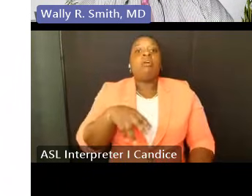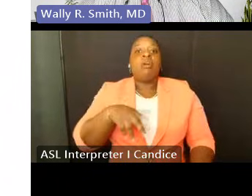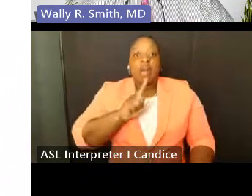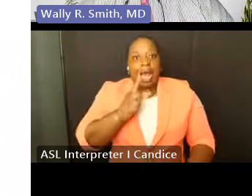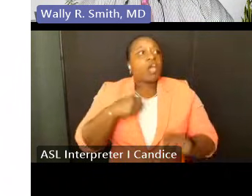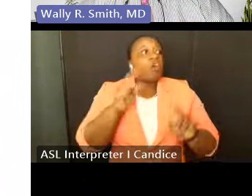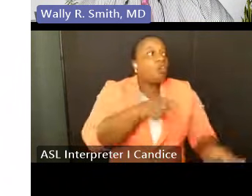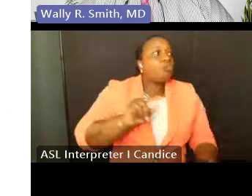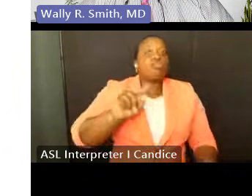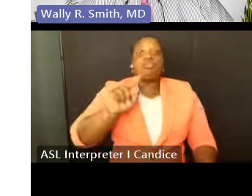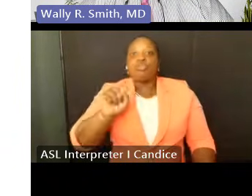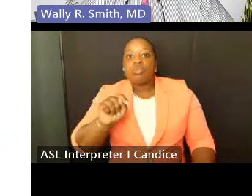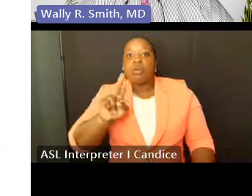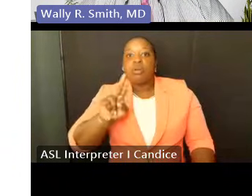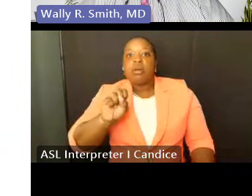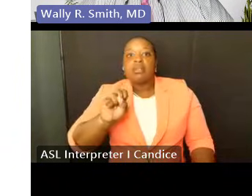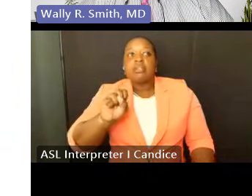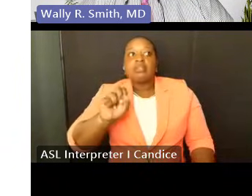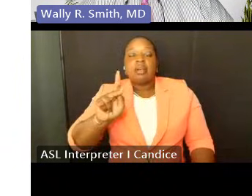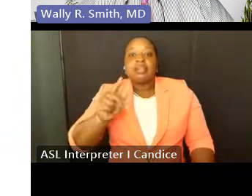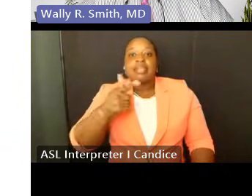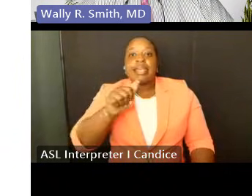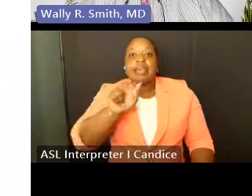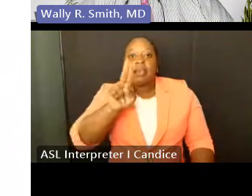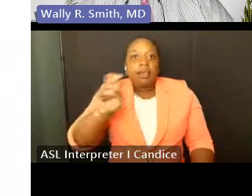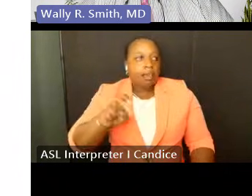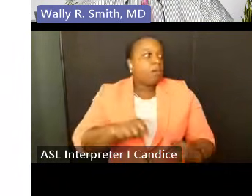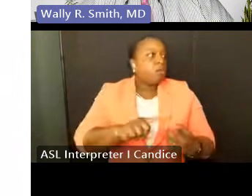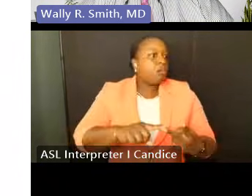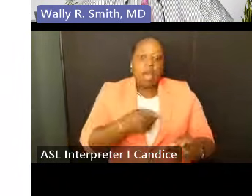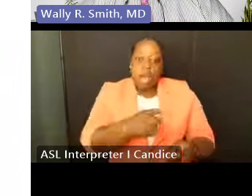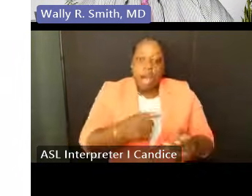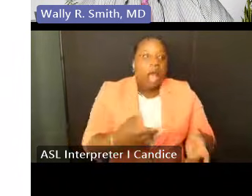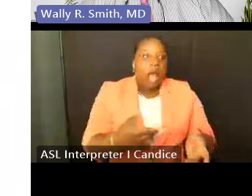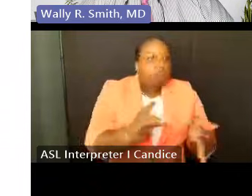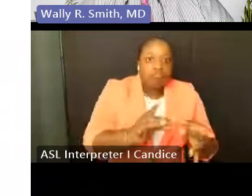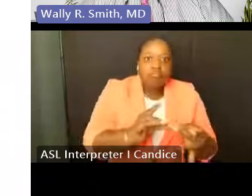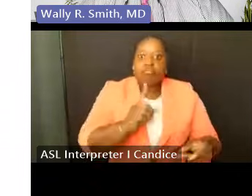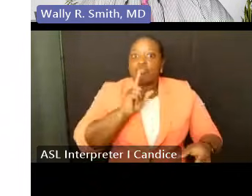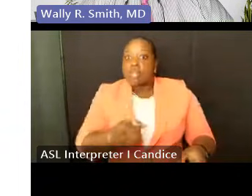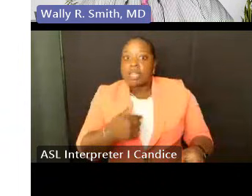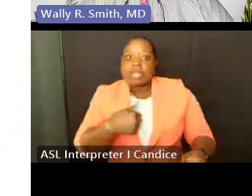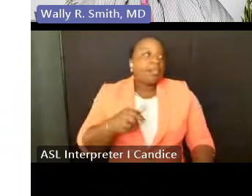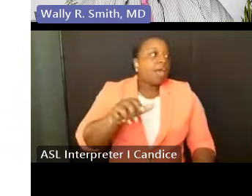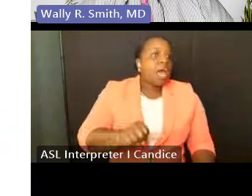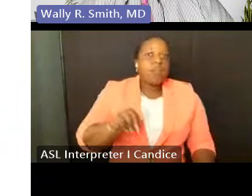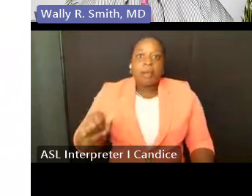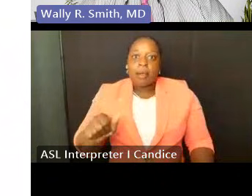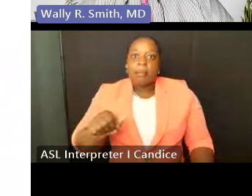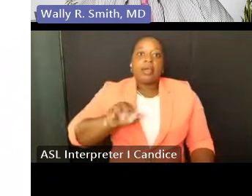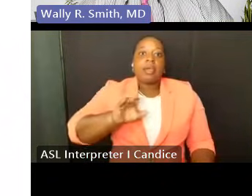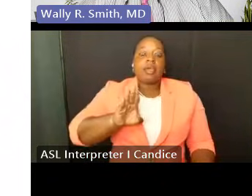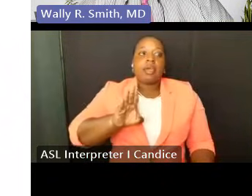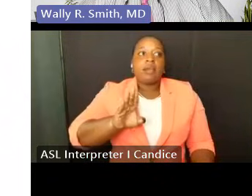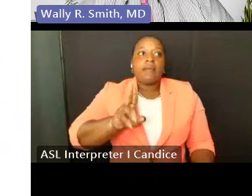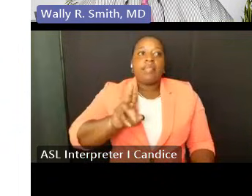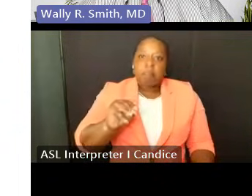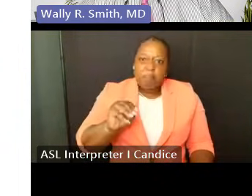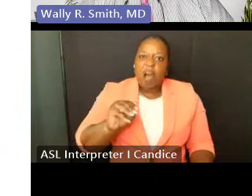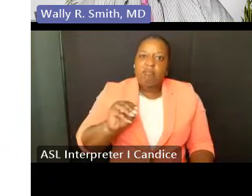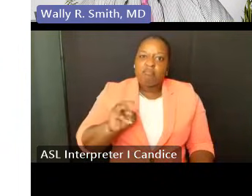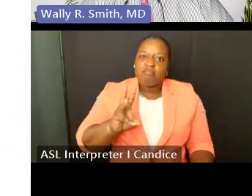slavery. I refer to the bum rap that African Americans have received in the United States and